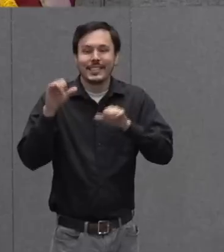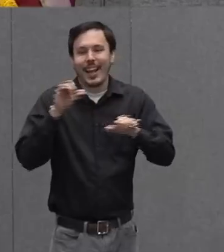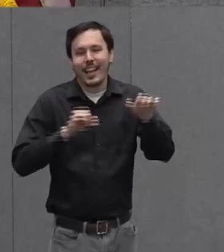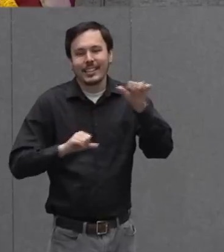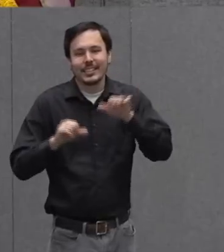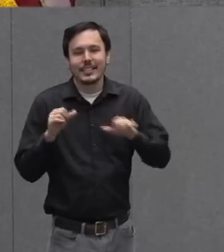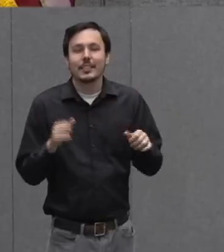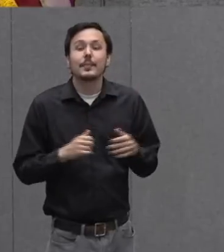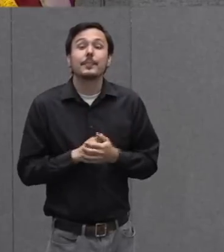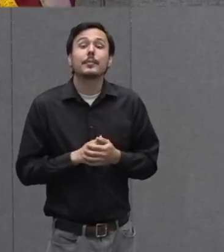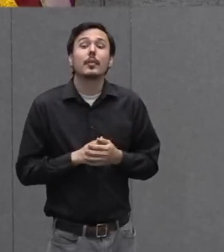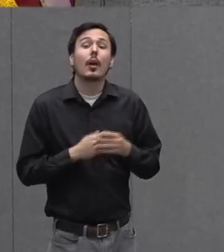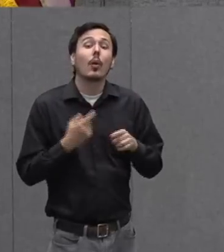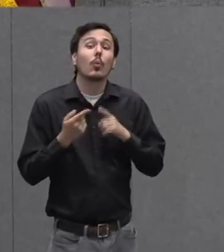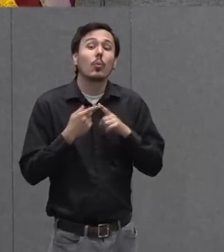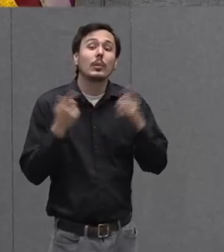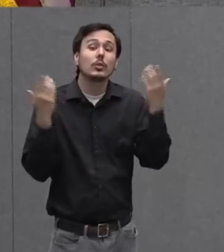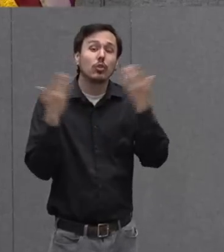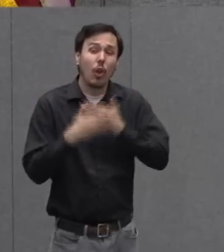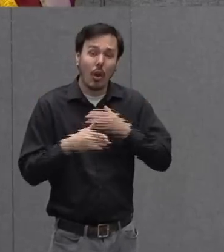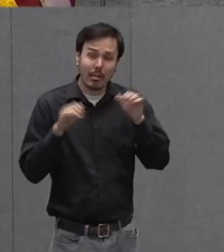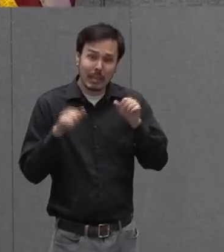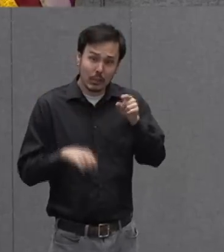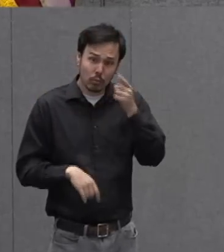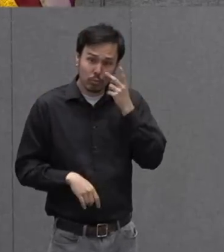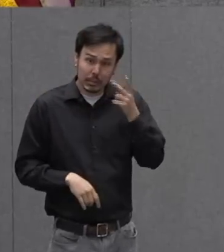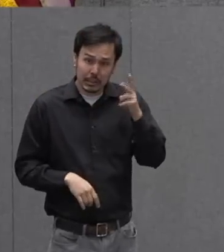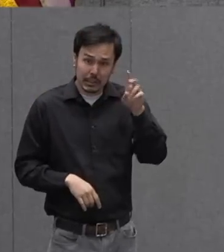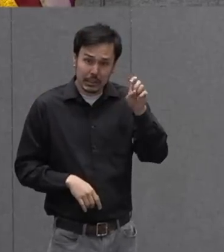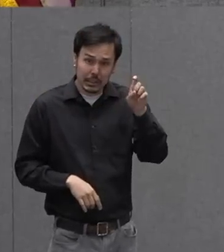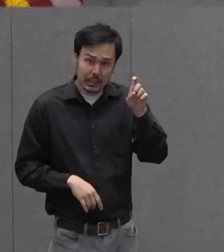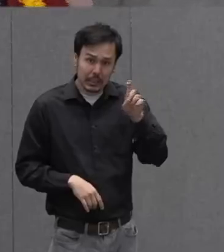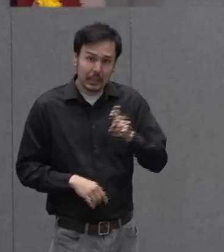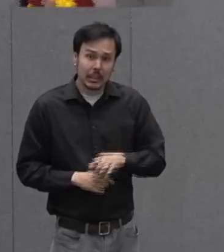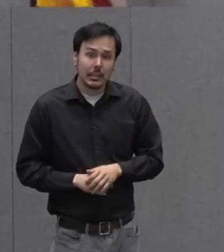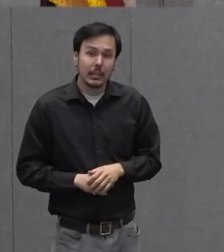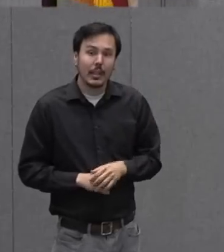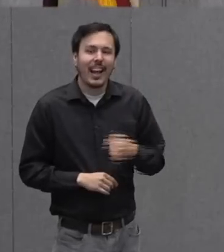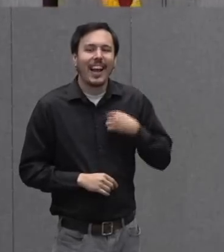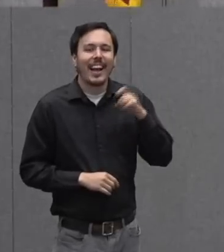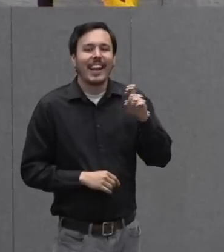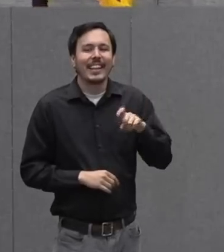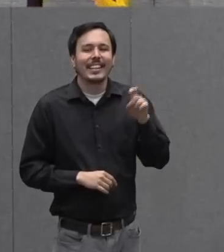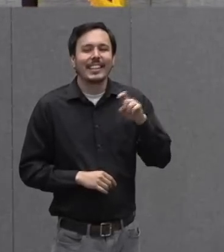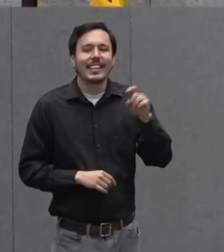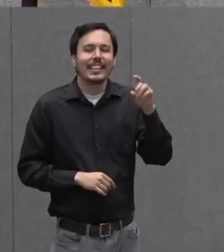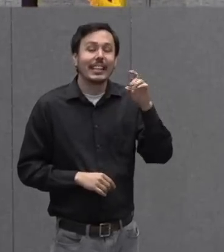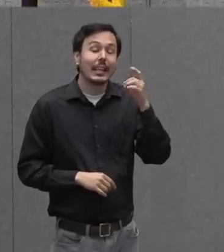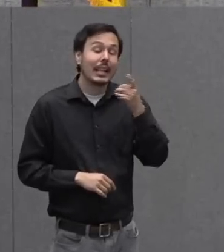When it's completely dark, can you see? I need a little bit of light to see.